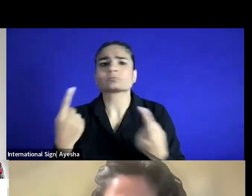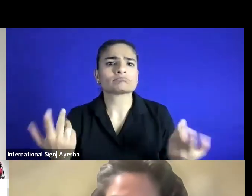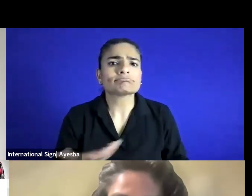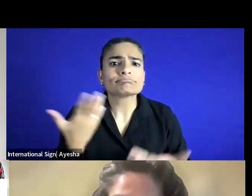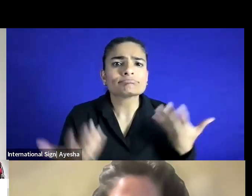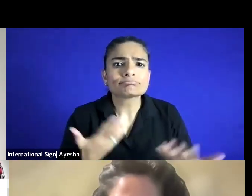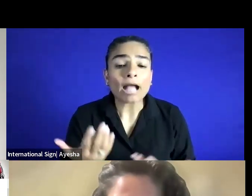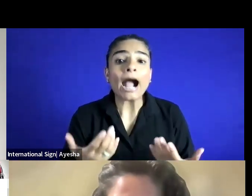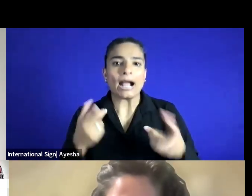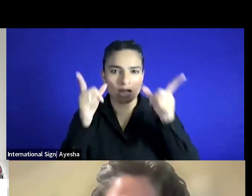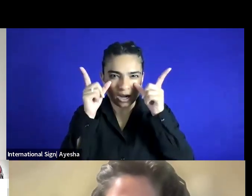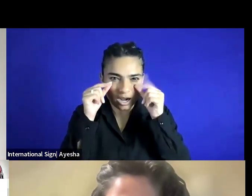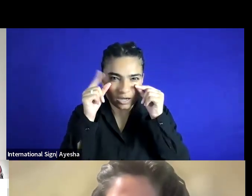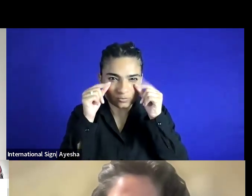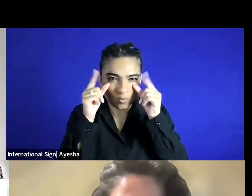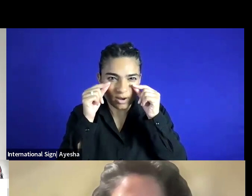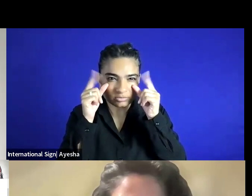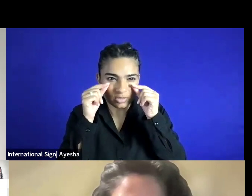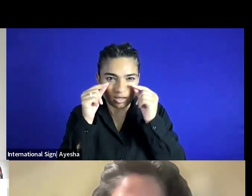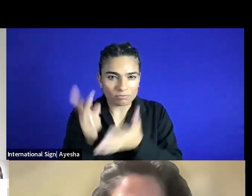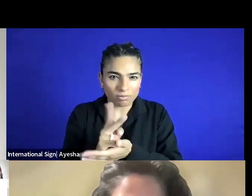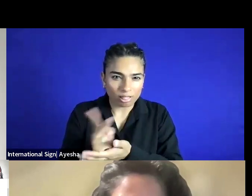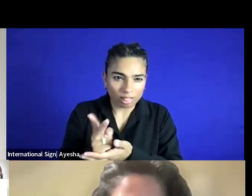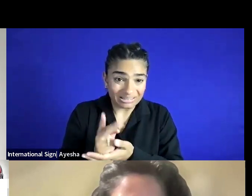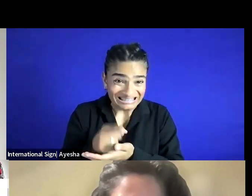So this is also a good space to have those kind of conversations.